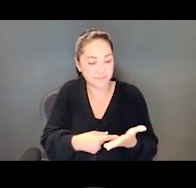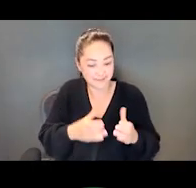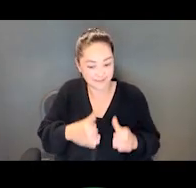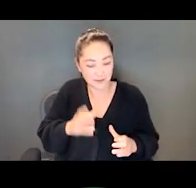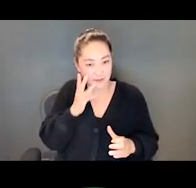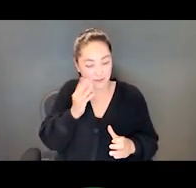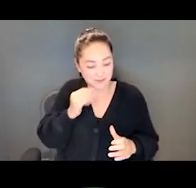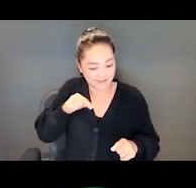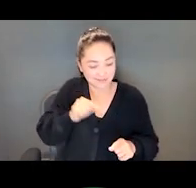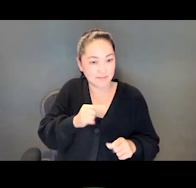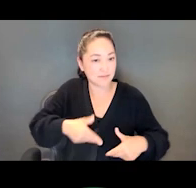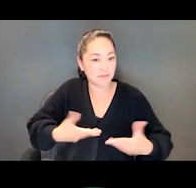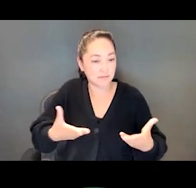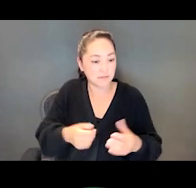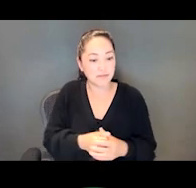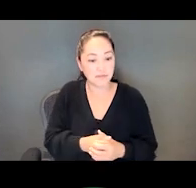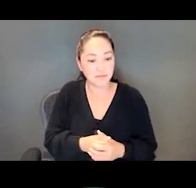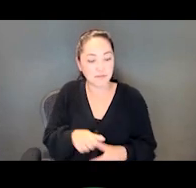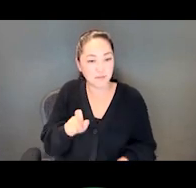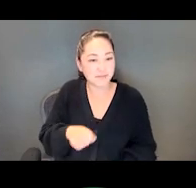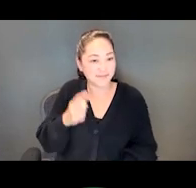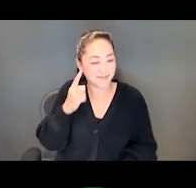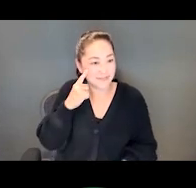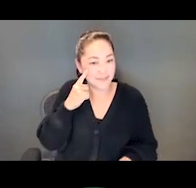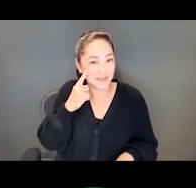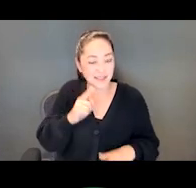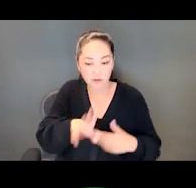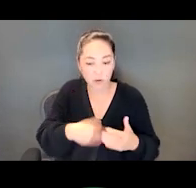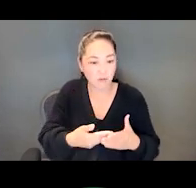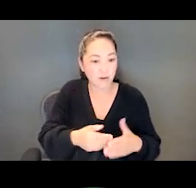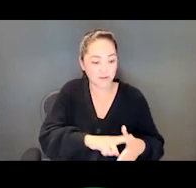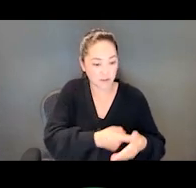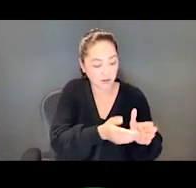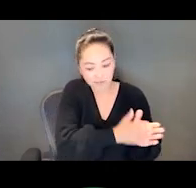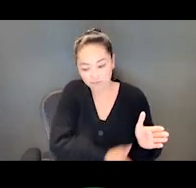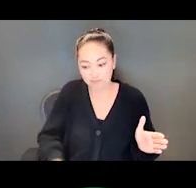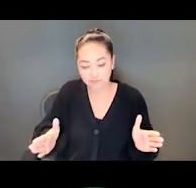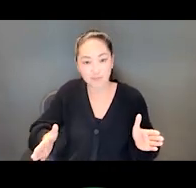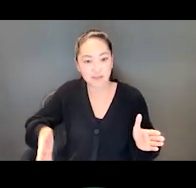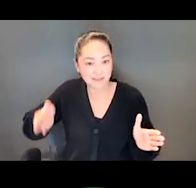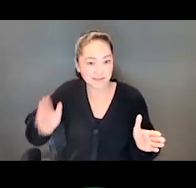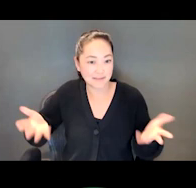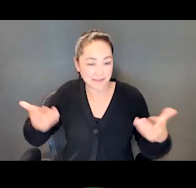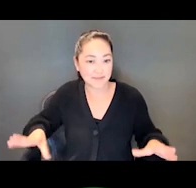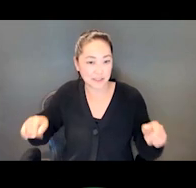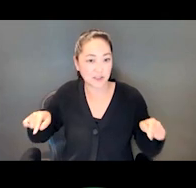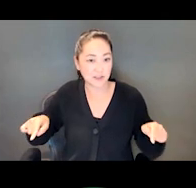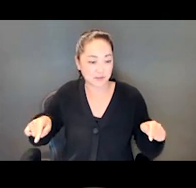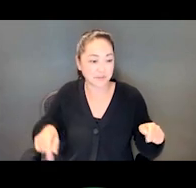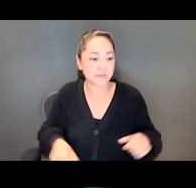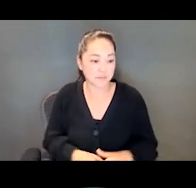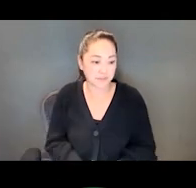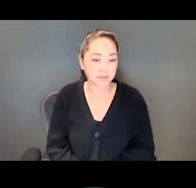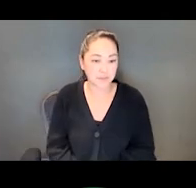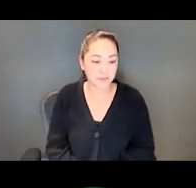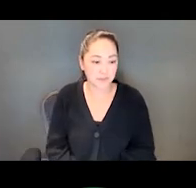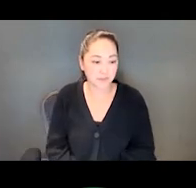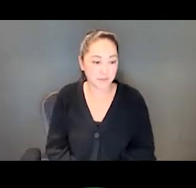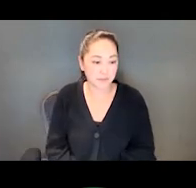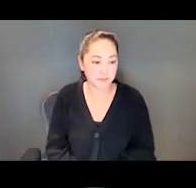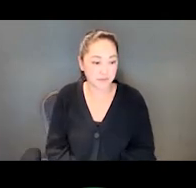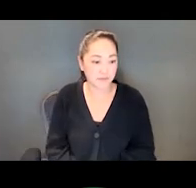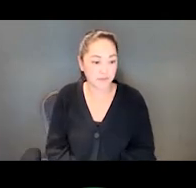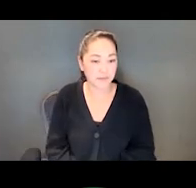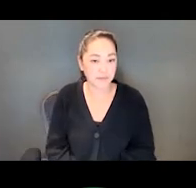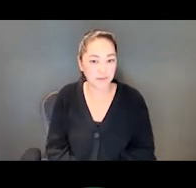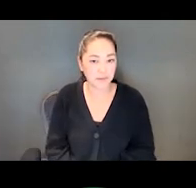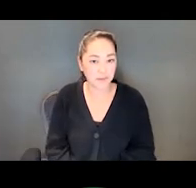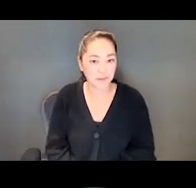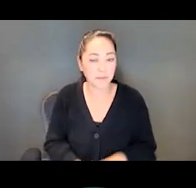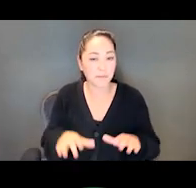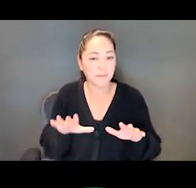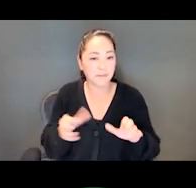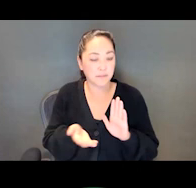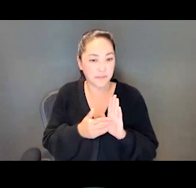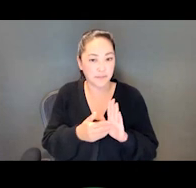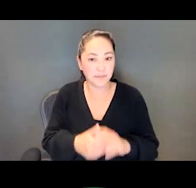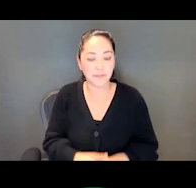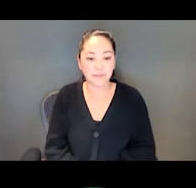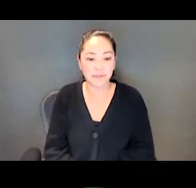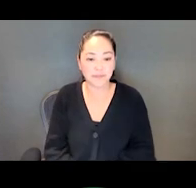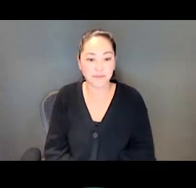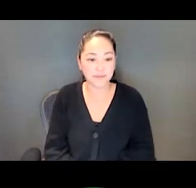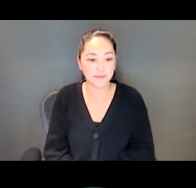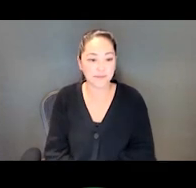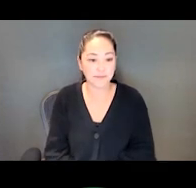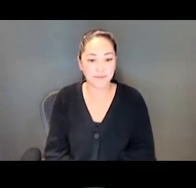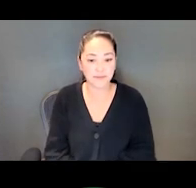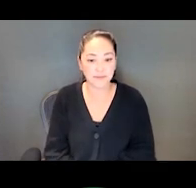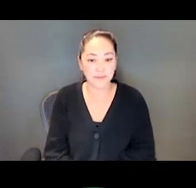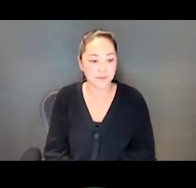It as a journey. From before the person goes to the part to when a person is